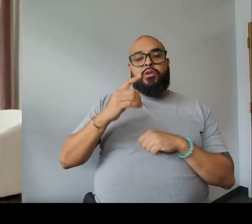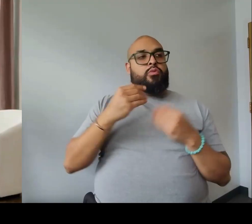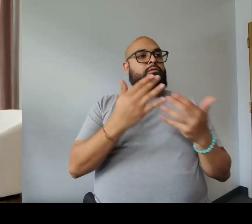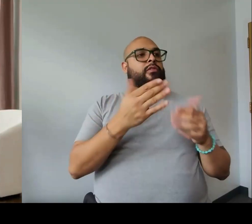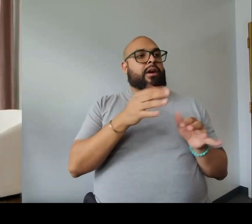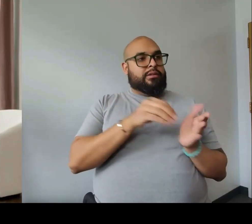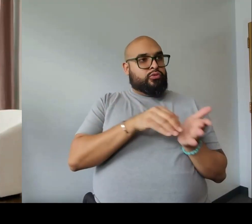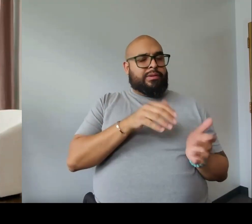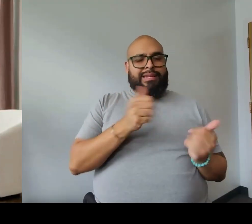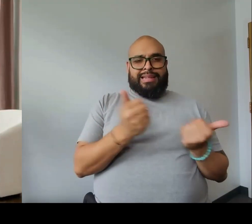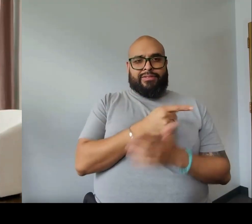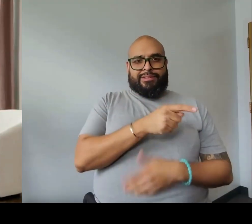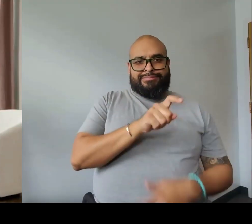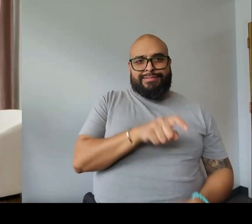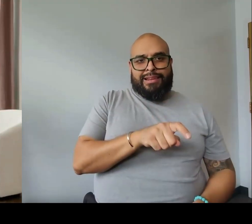And, that reflects